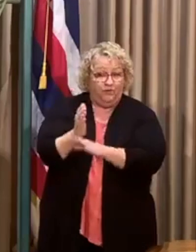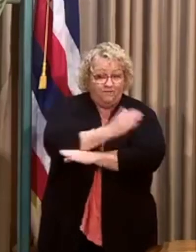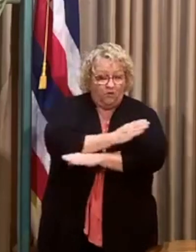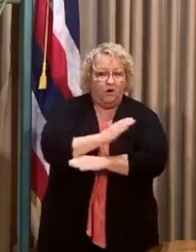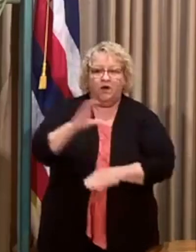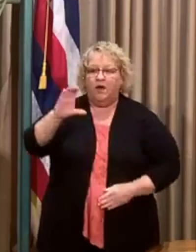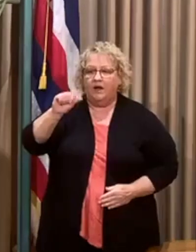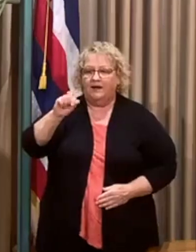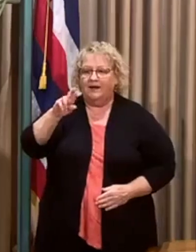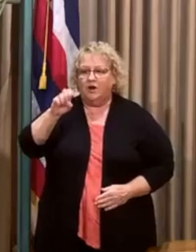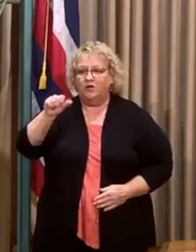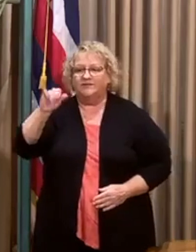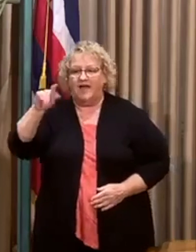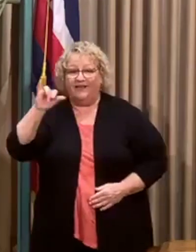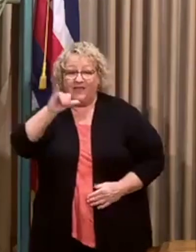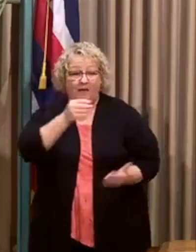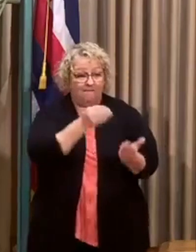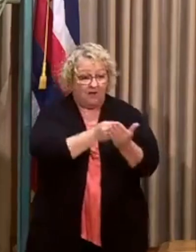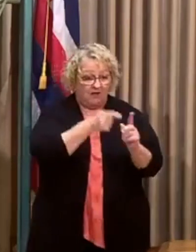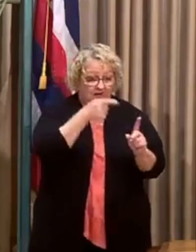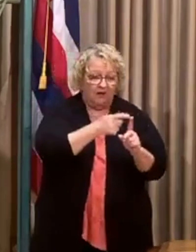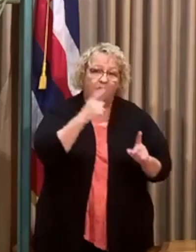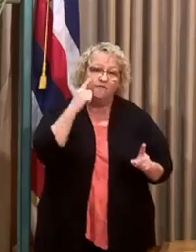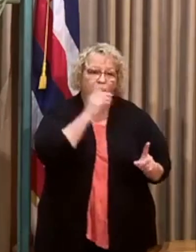and that money is all for direct aid to students.